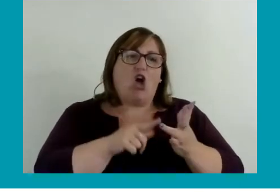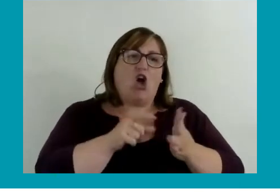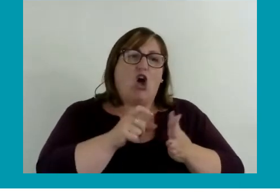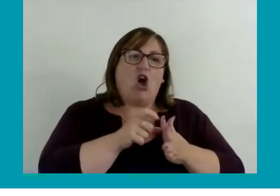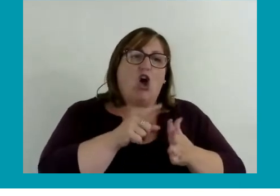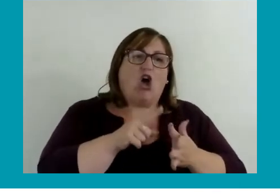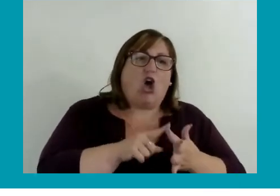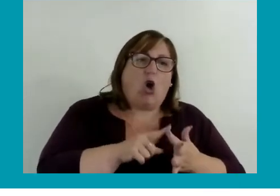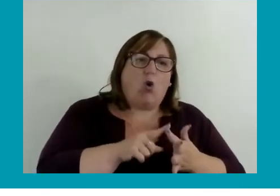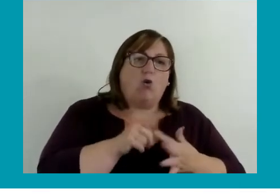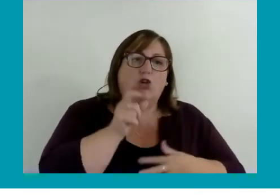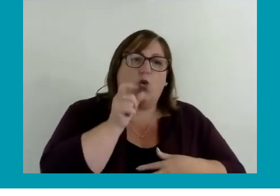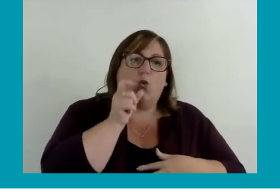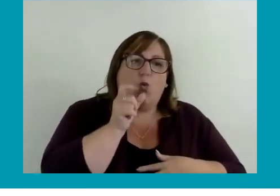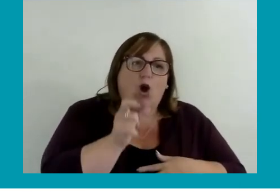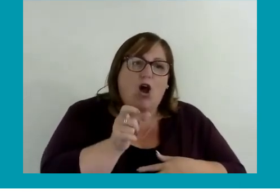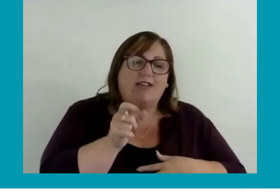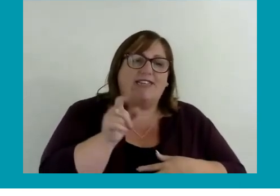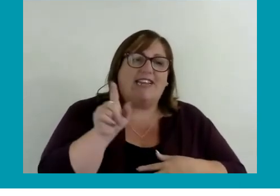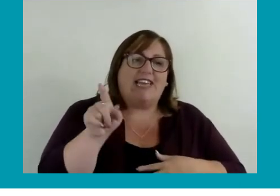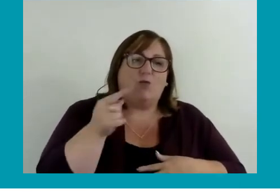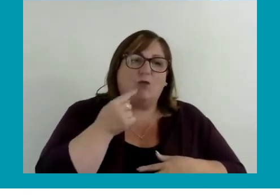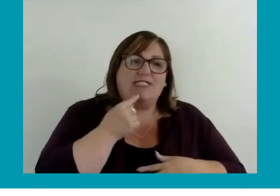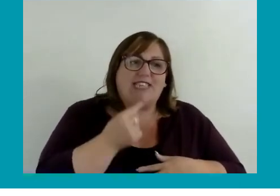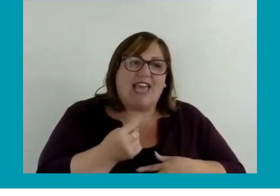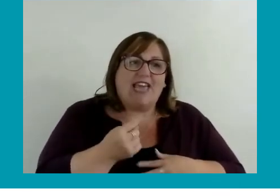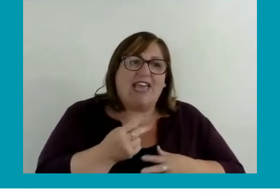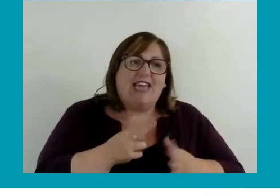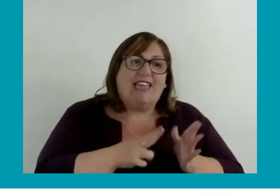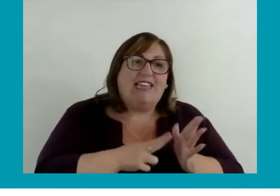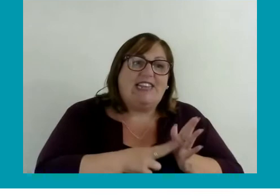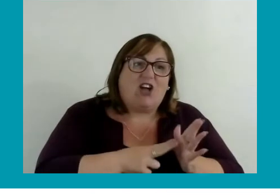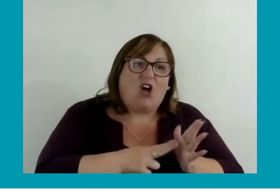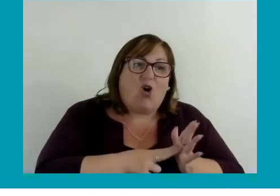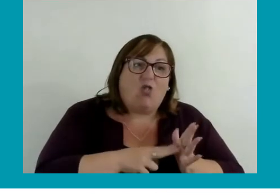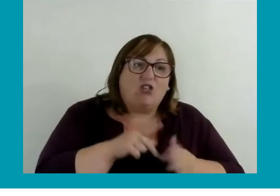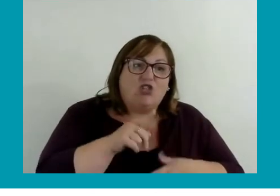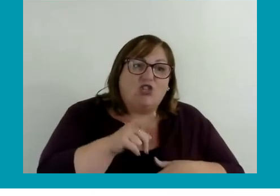nobody knew what it meant but if he said nicole do you need to chill pill he was actually saying